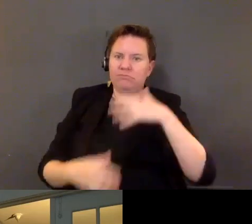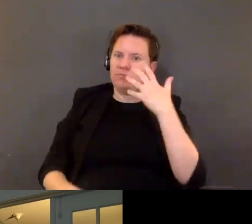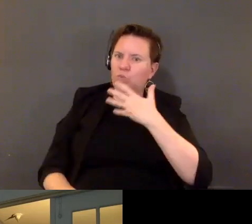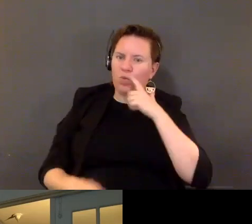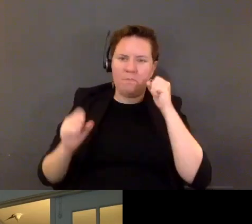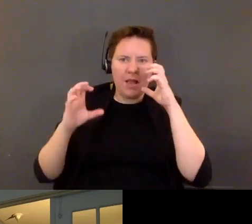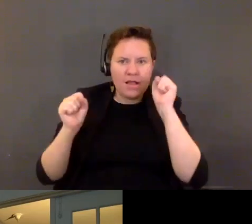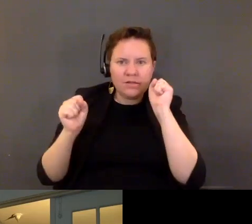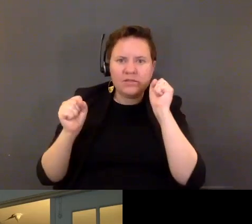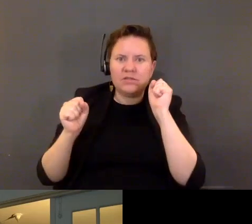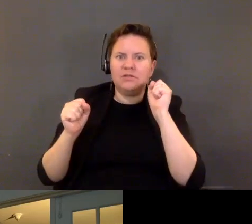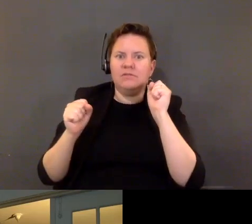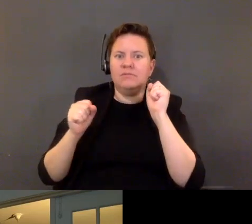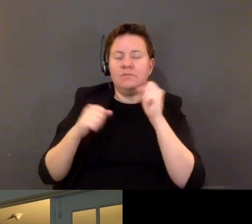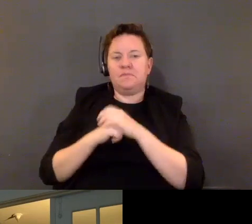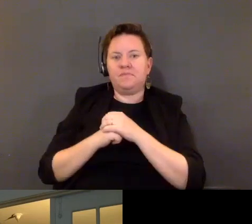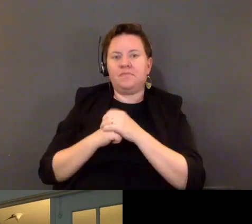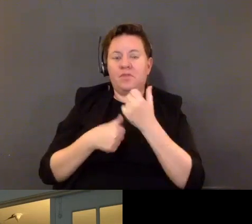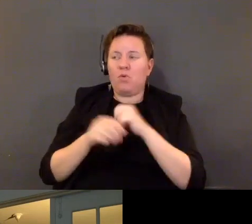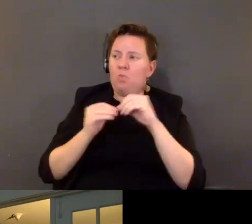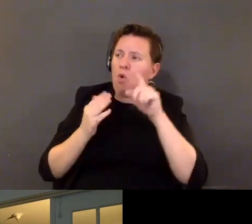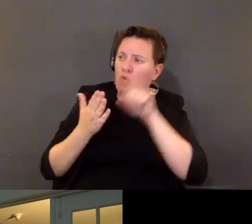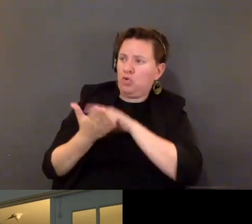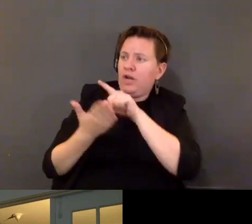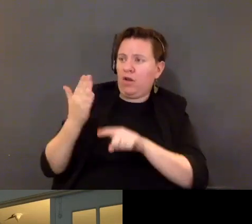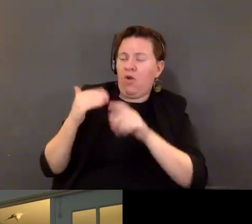mean sometimes it's made me more critical than i would have been otherwise but i've